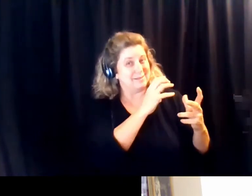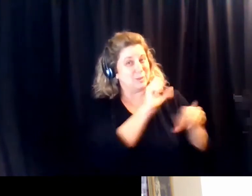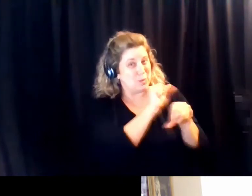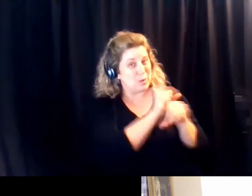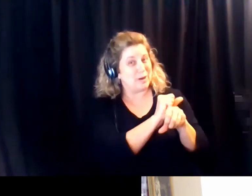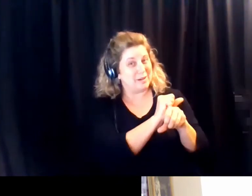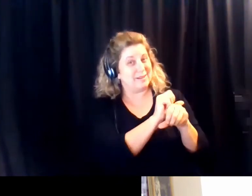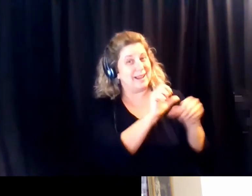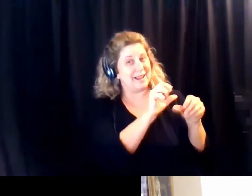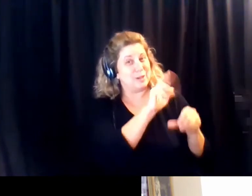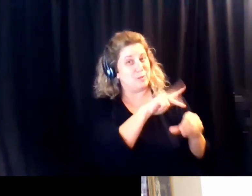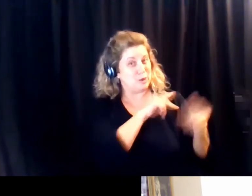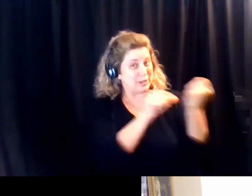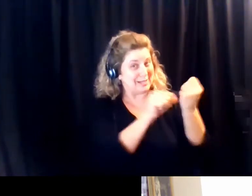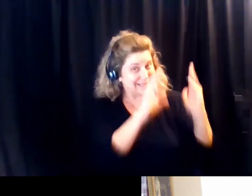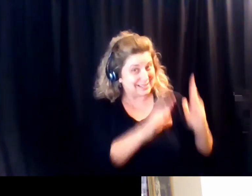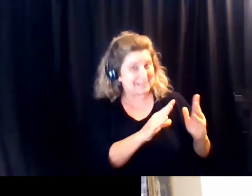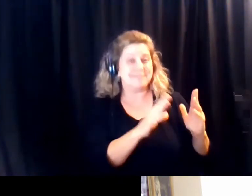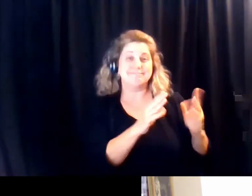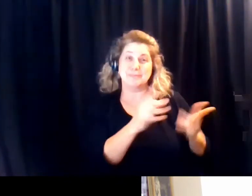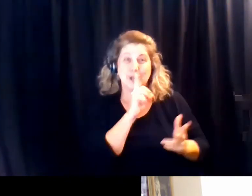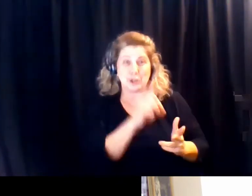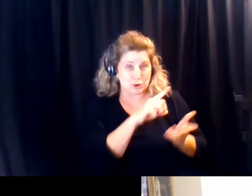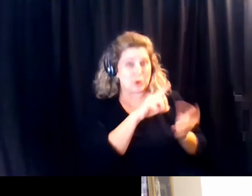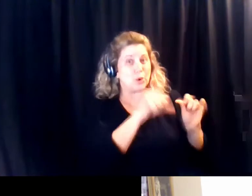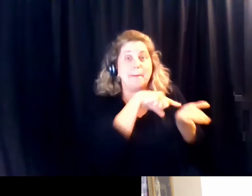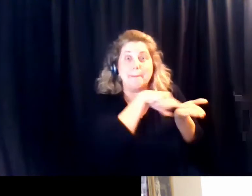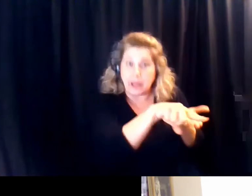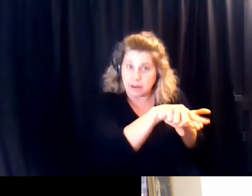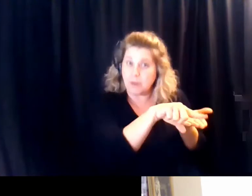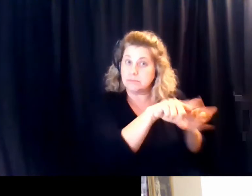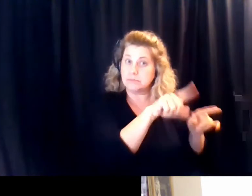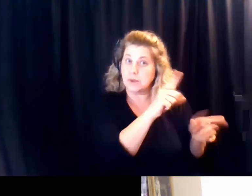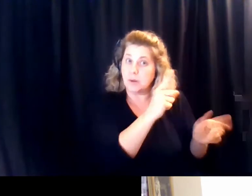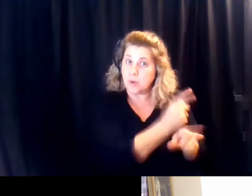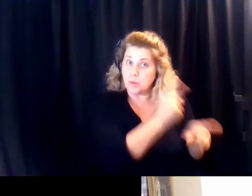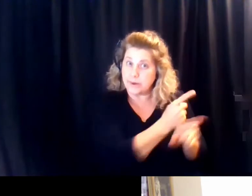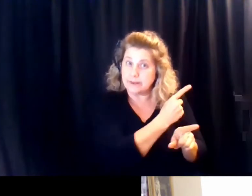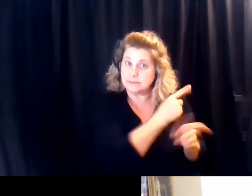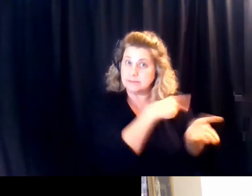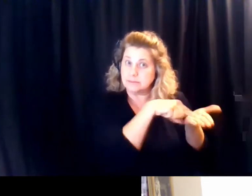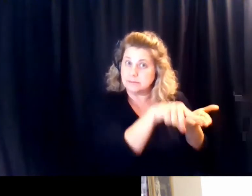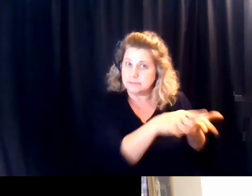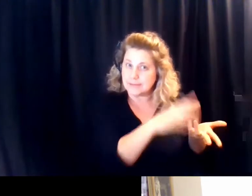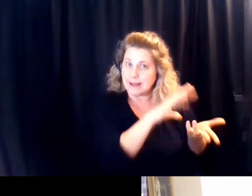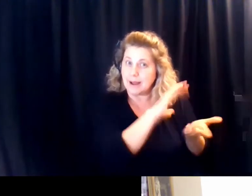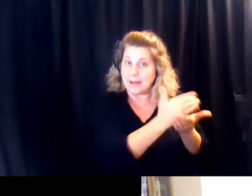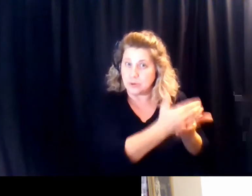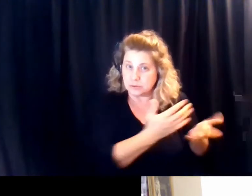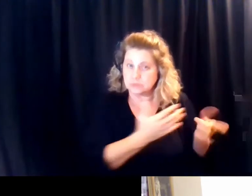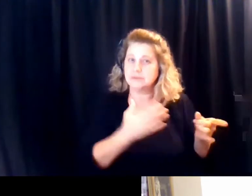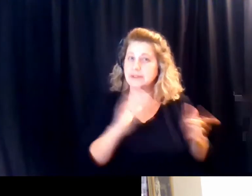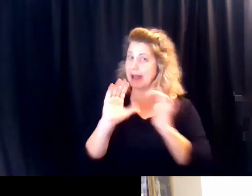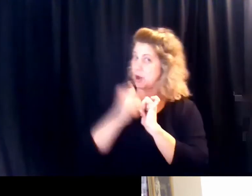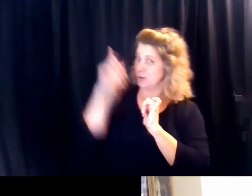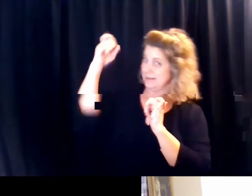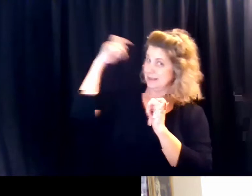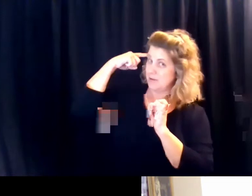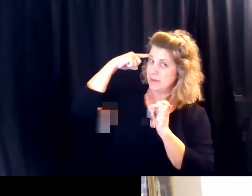Judith Heumann: And evolve as we're getting older, but I think, you know, one of the important parts of the Americans with Disabilities Act Section 504